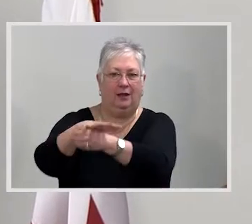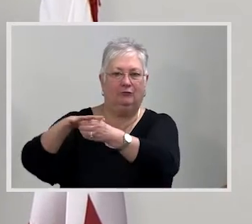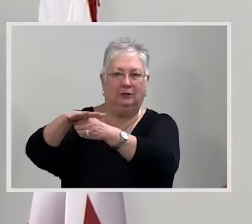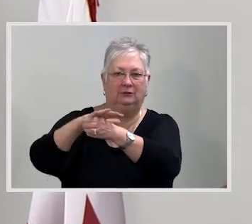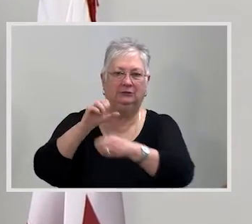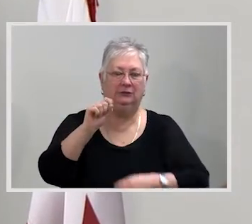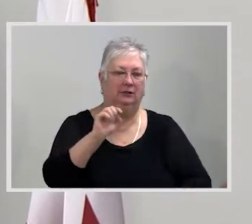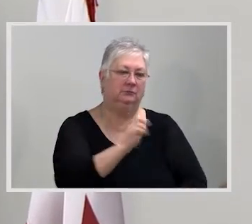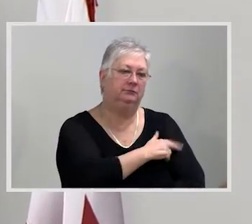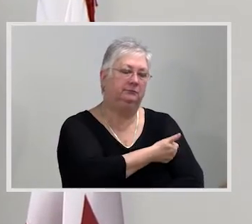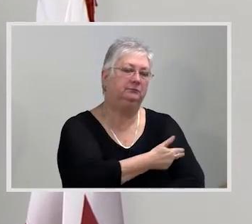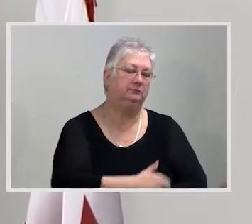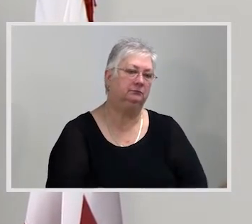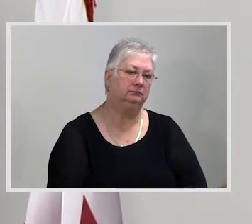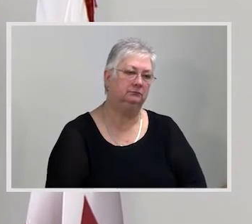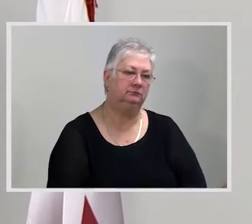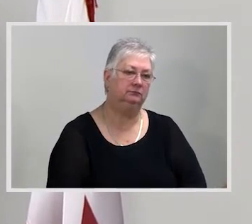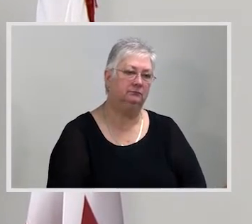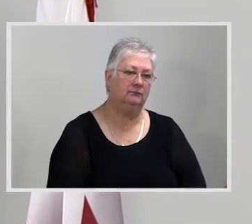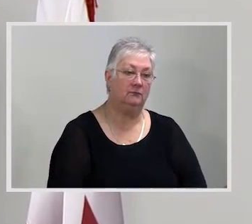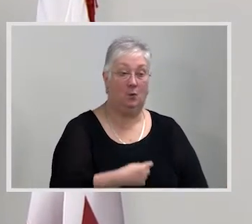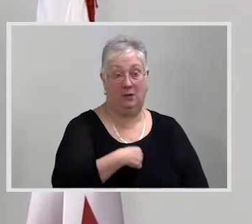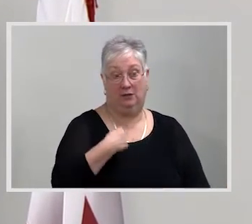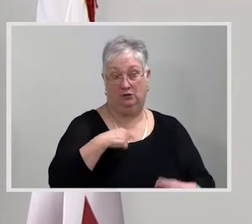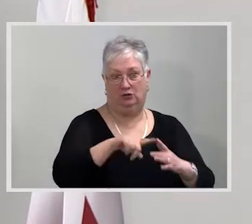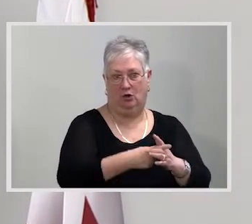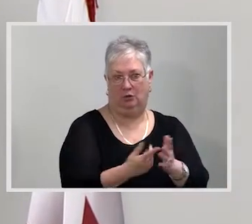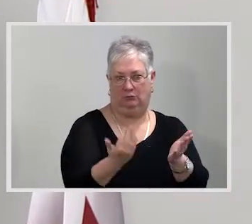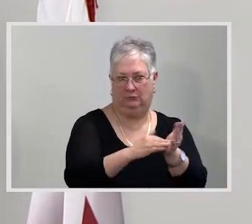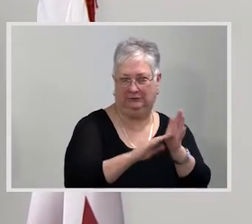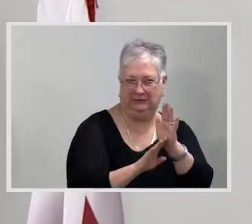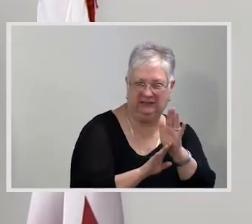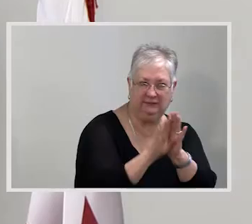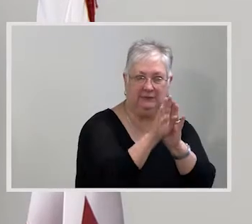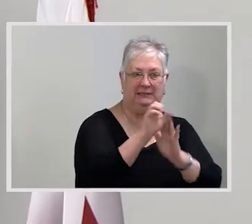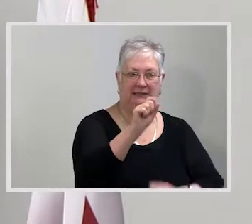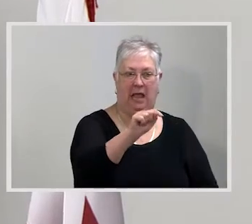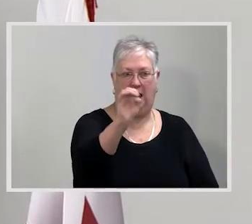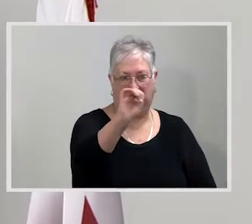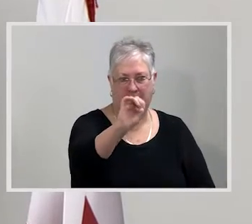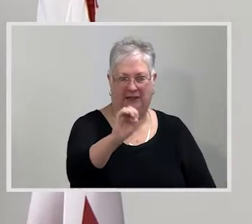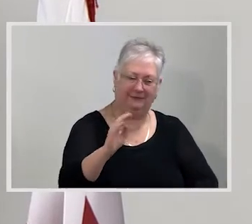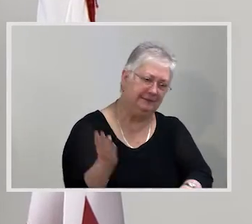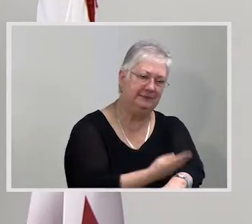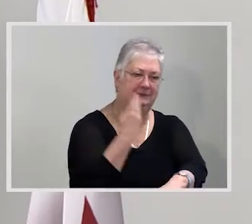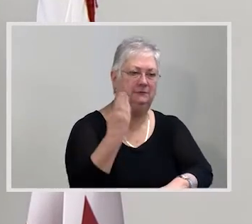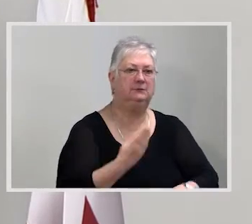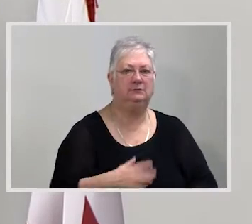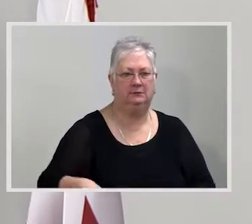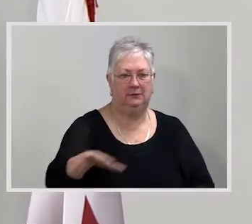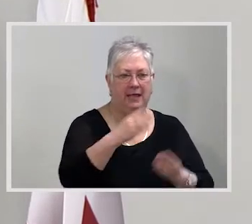WE HAVE STARTED THE REINVESTMENT OF THE ST. ELIZABETH'S CAMPUS THAT WILL BRING HOUSING AND AMENITIES.